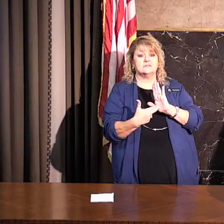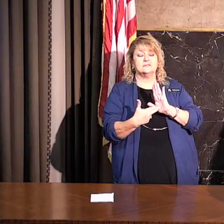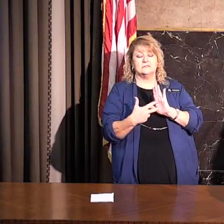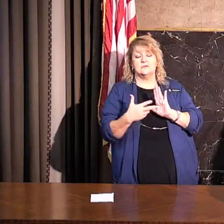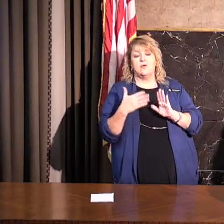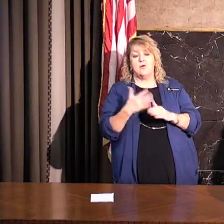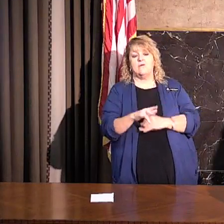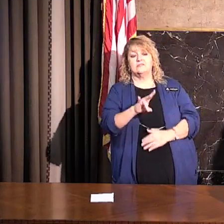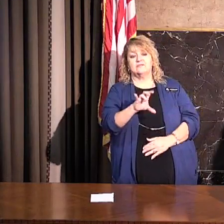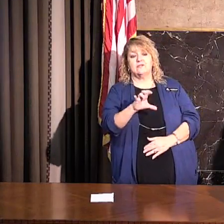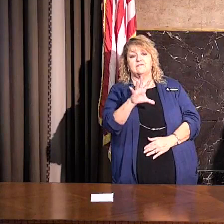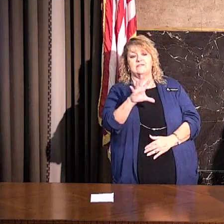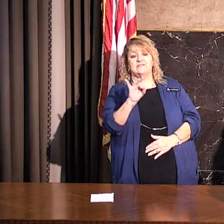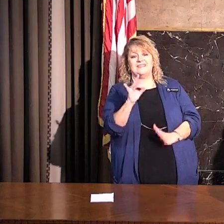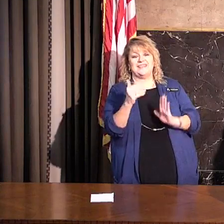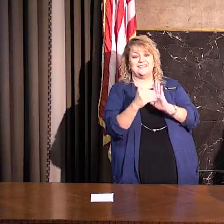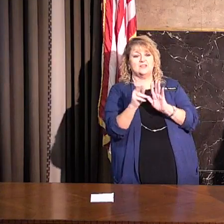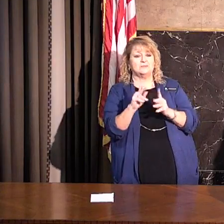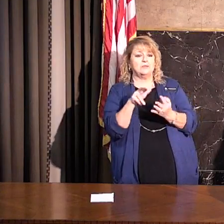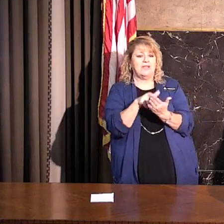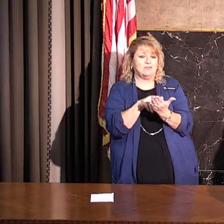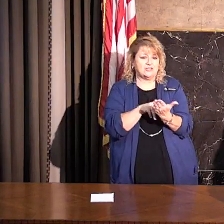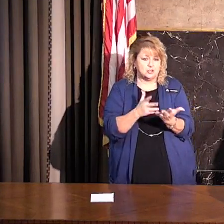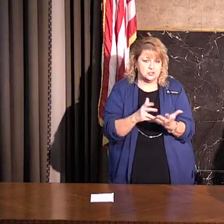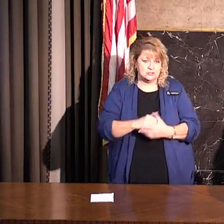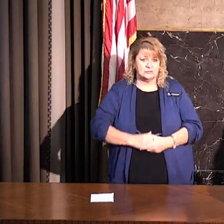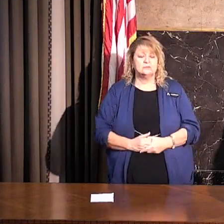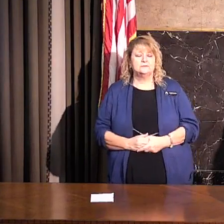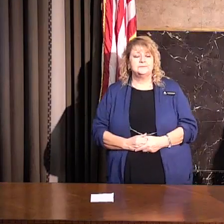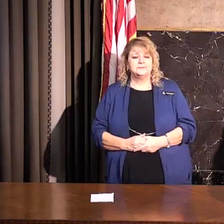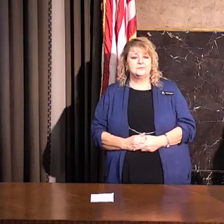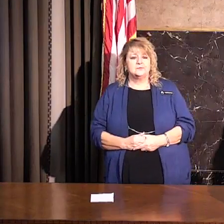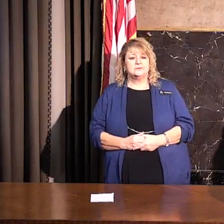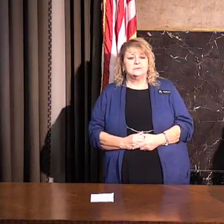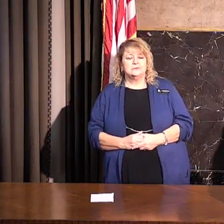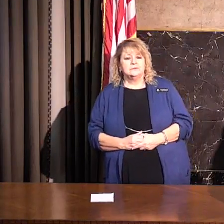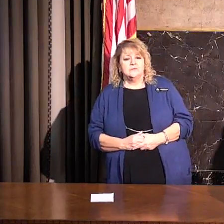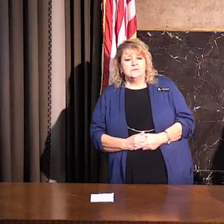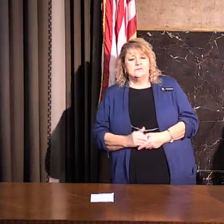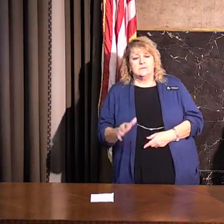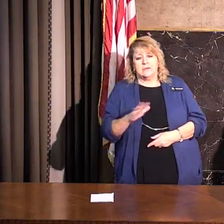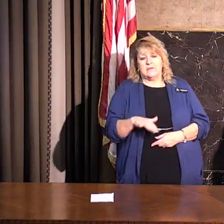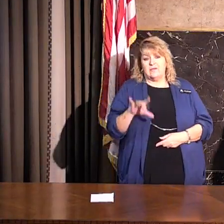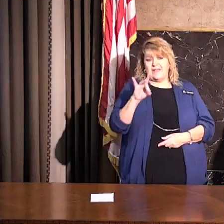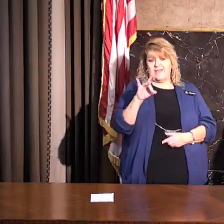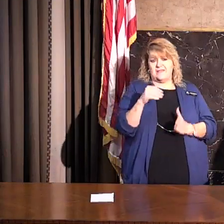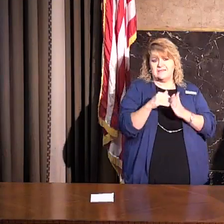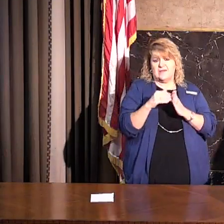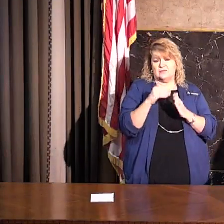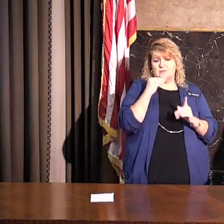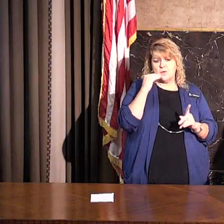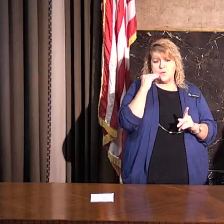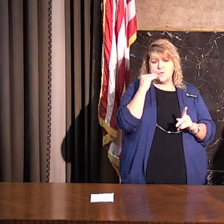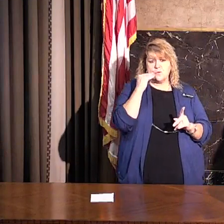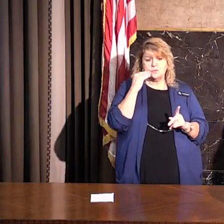than 758 758 thousand right at